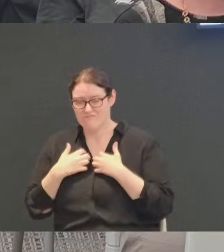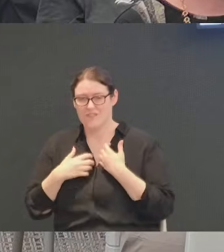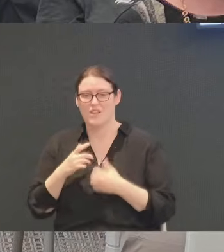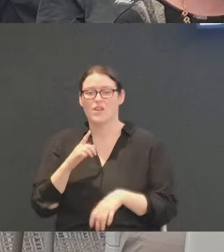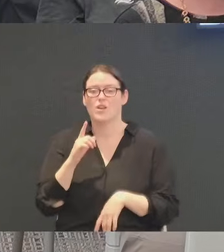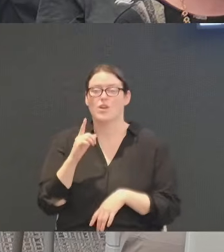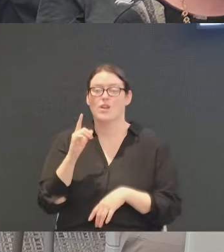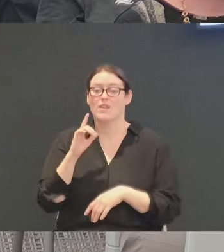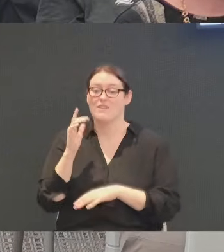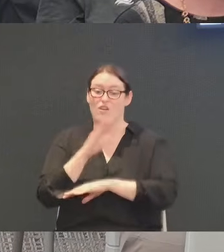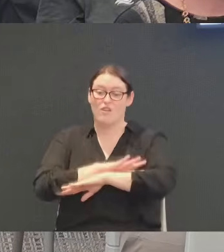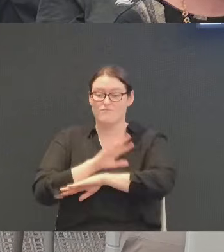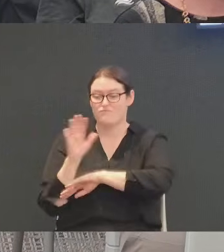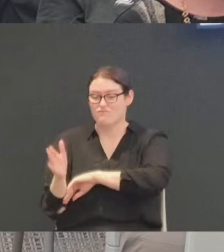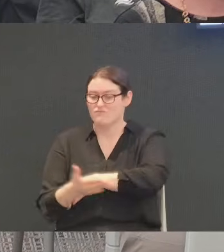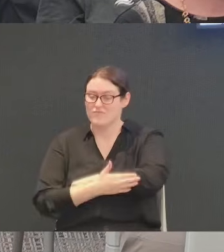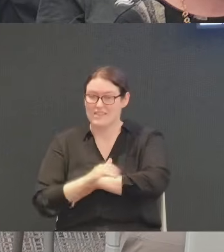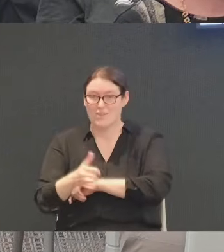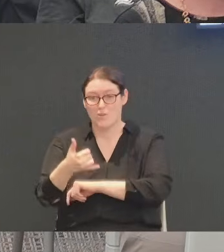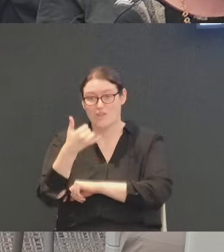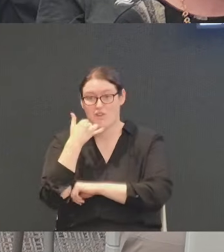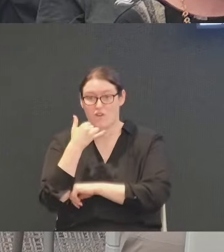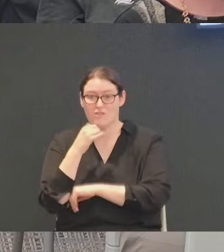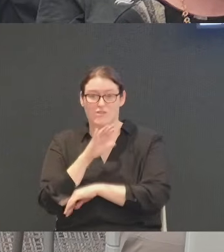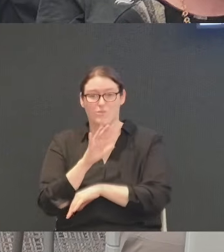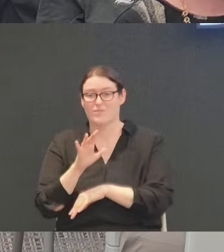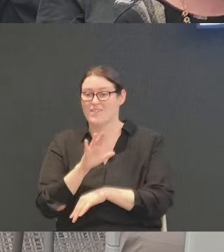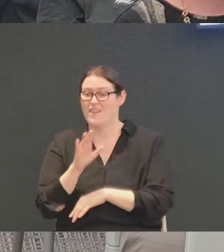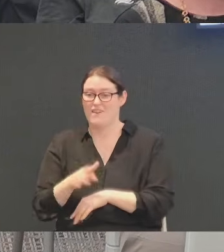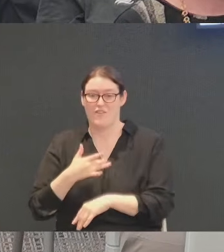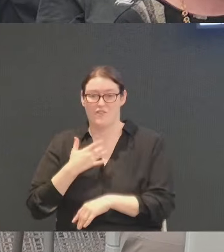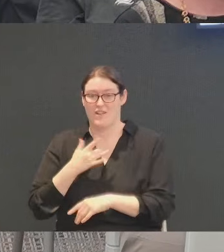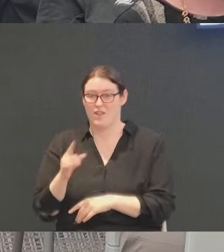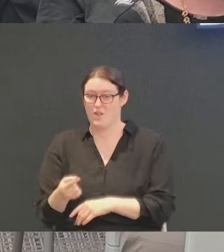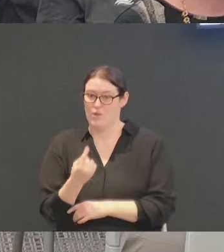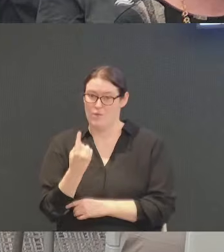alone. They are with the foster parents and young adults to support them through their first day